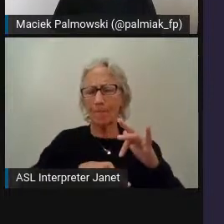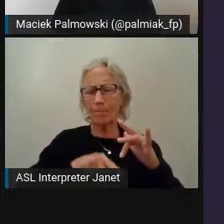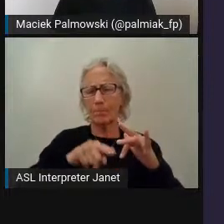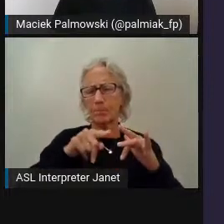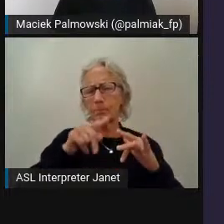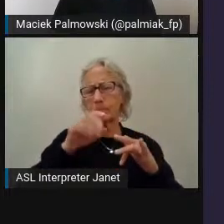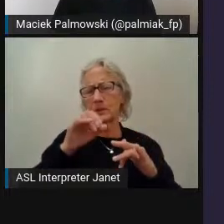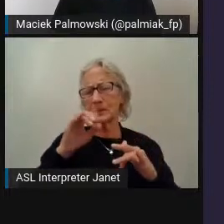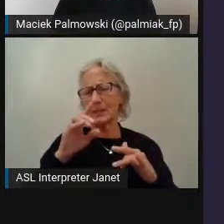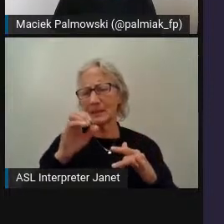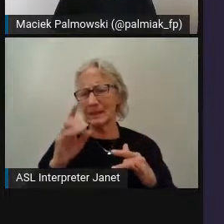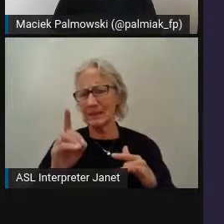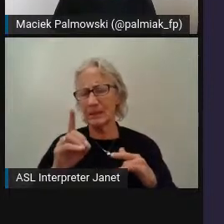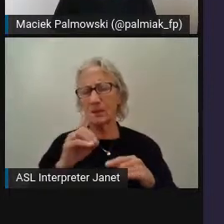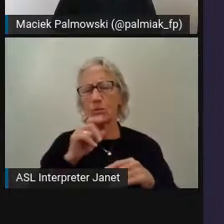With browser testing you can skip it.